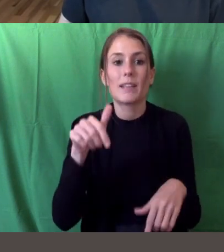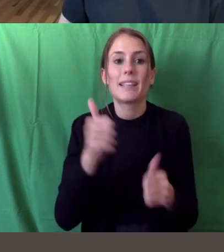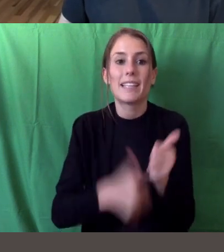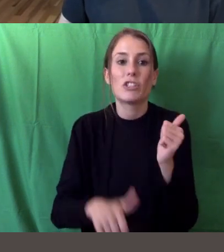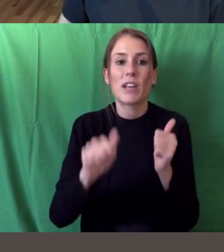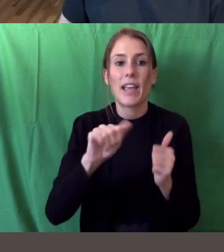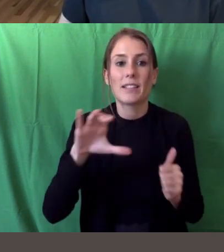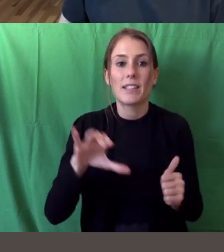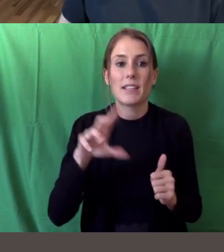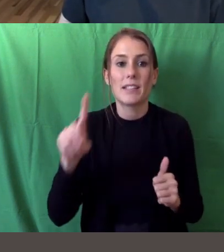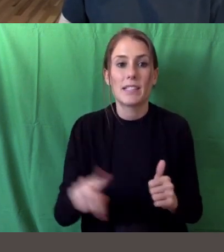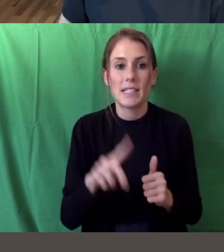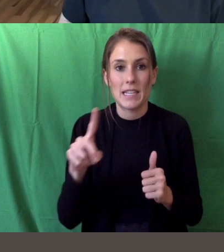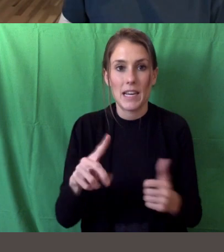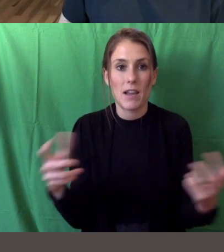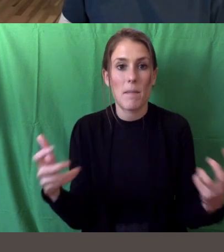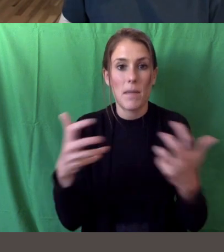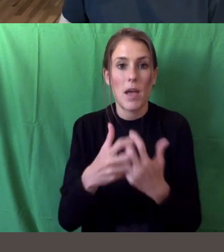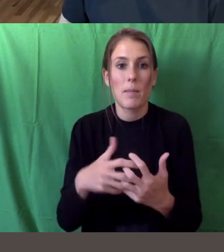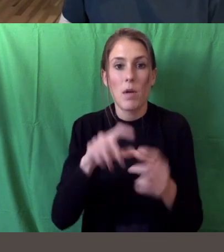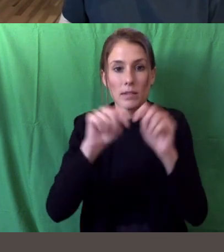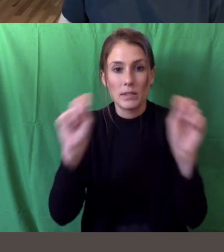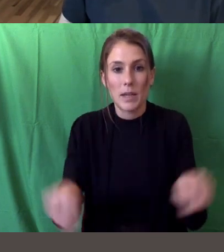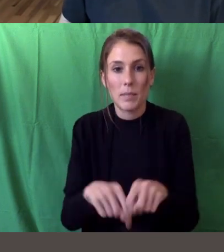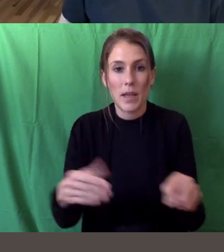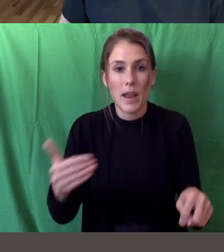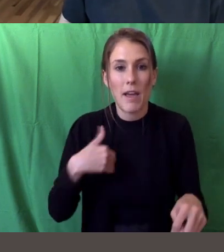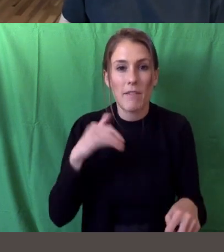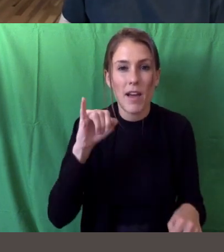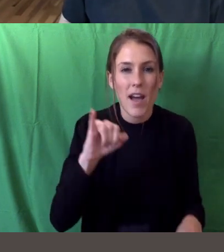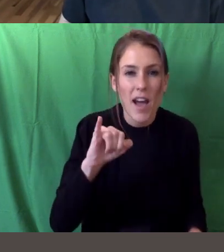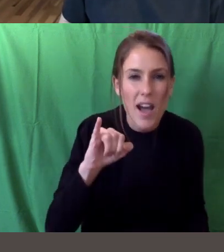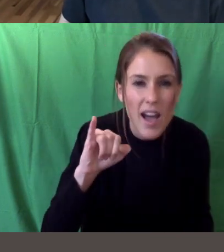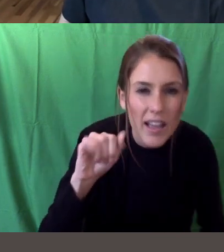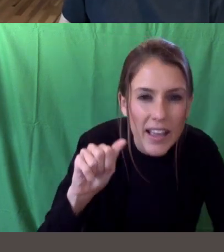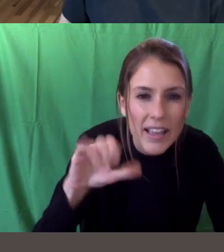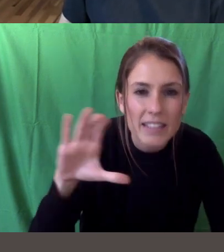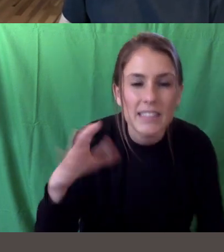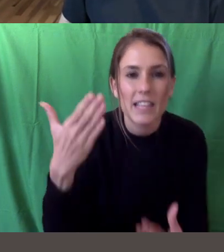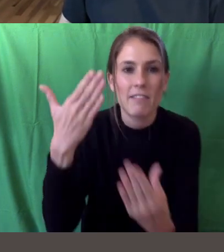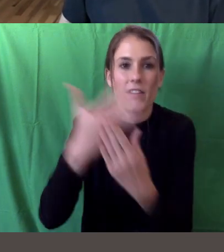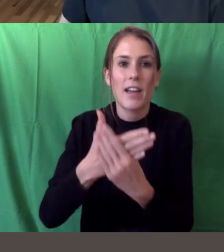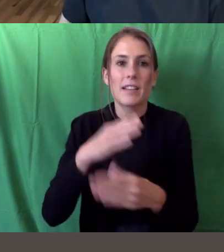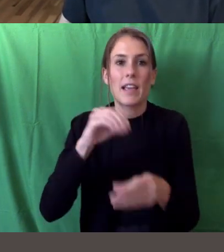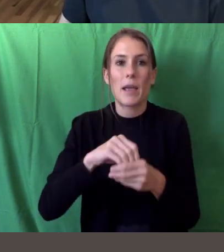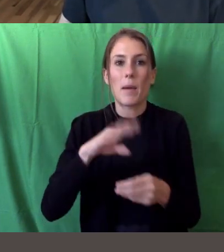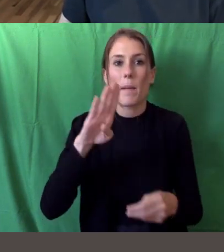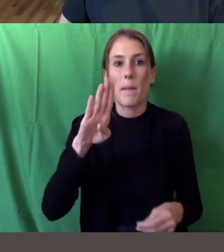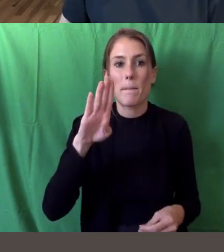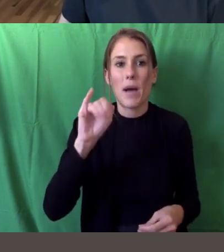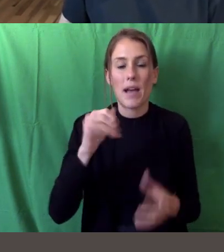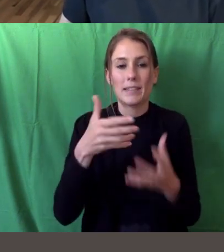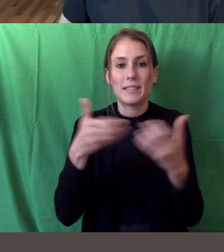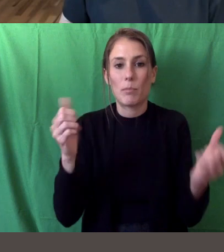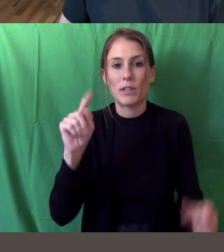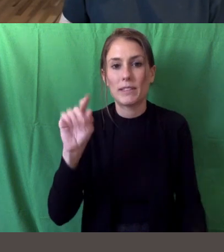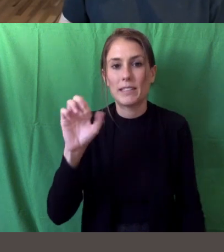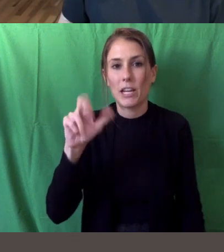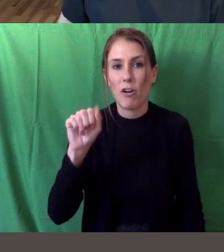Each azd-compatible template includes IAC files or infrastructure as code files written in Bicep or Terraform in an infra directory.